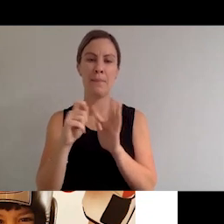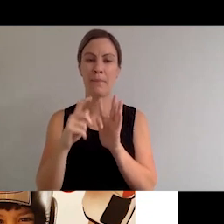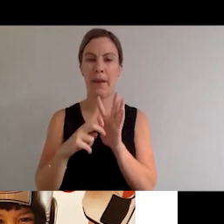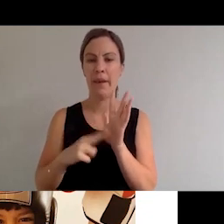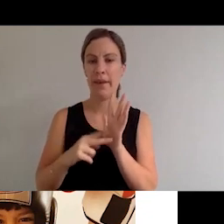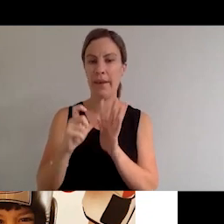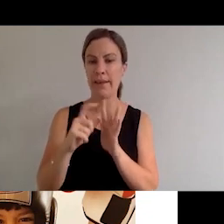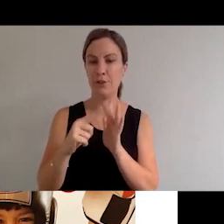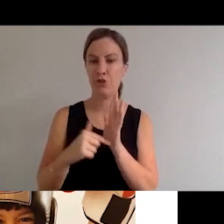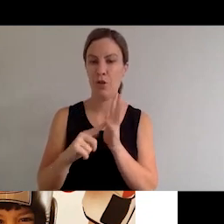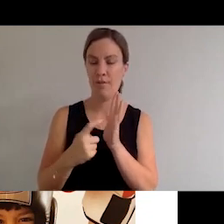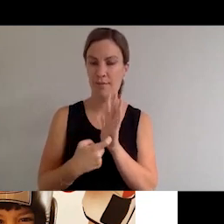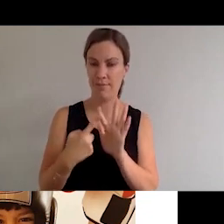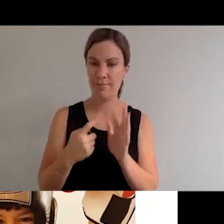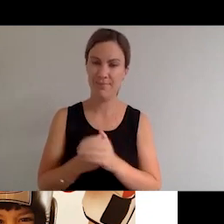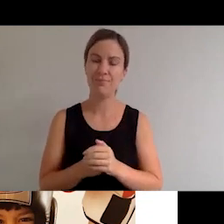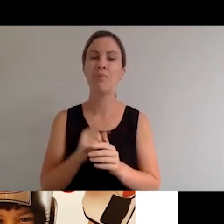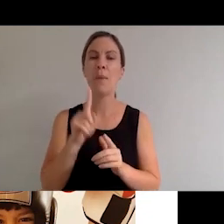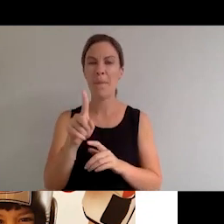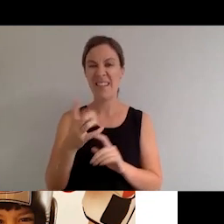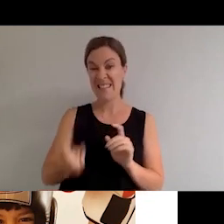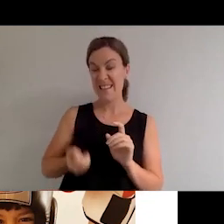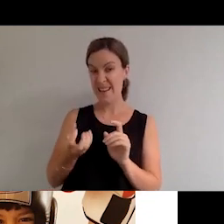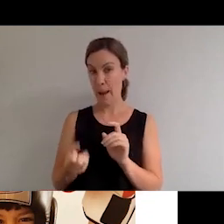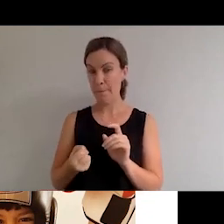contracted work - this is my tips section. Not only would I suggest